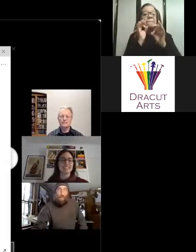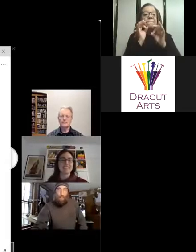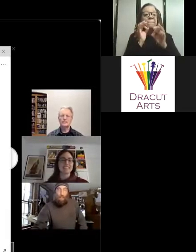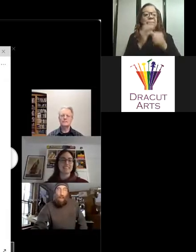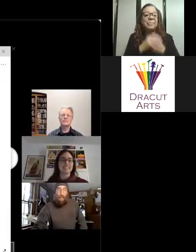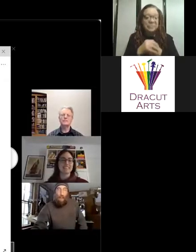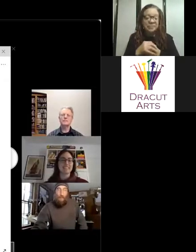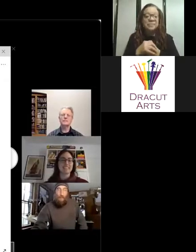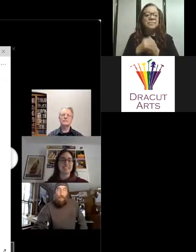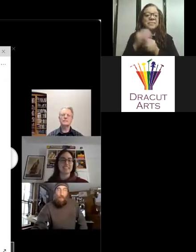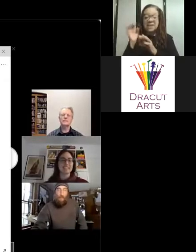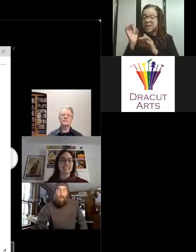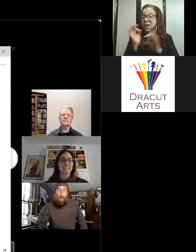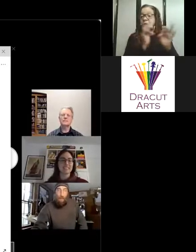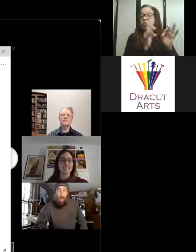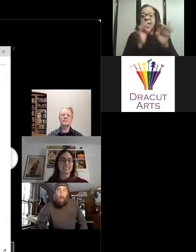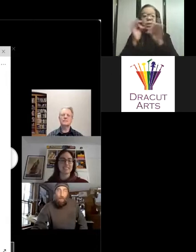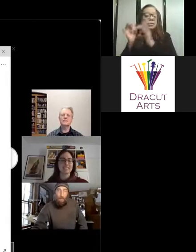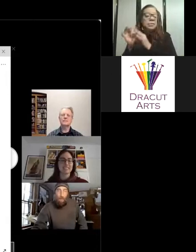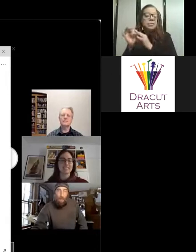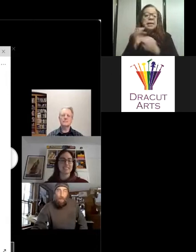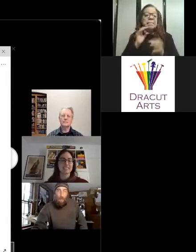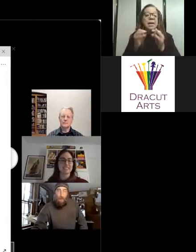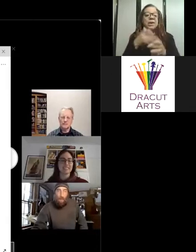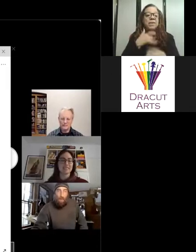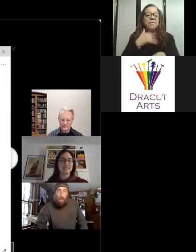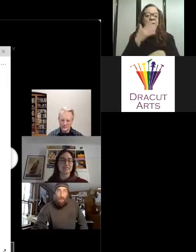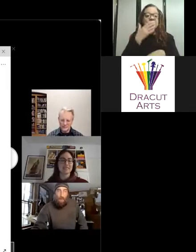and look around and maybe not feel so bad for himself. These are all figures